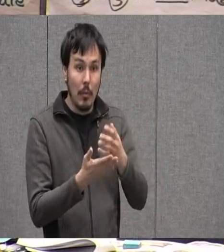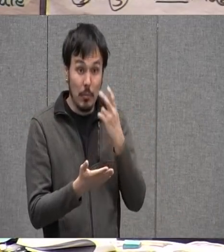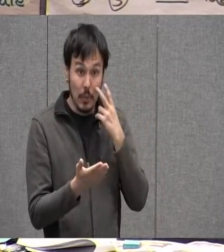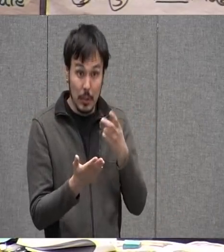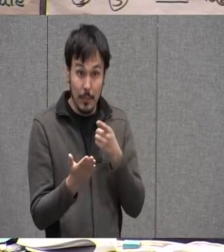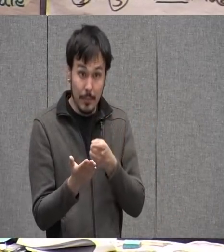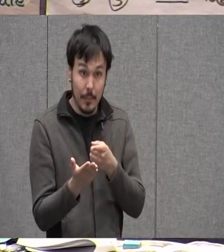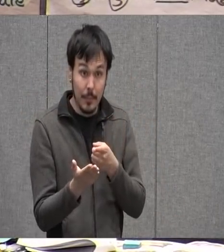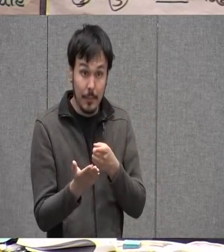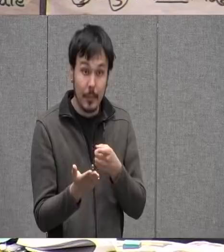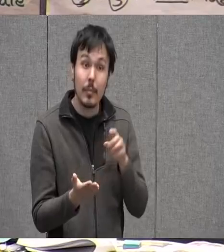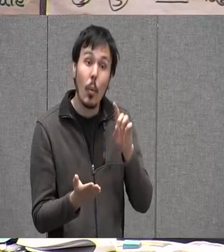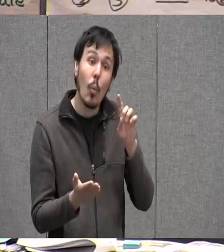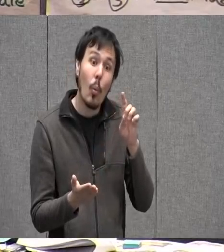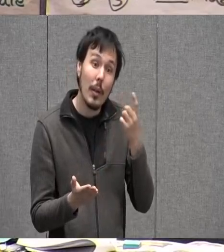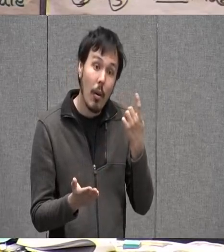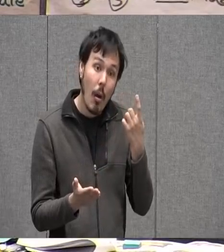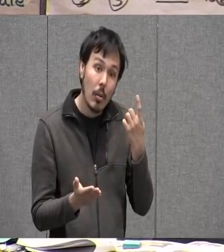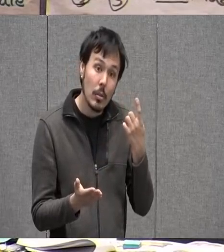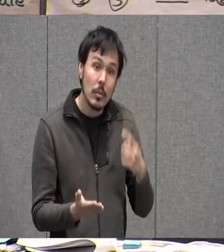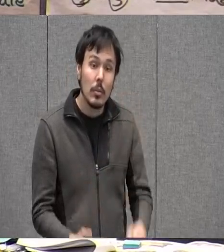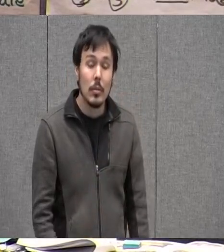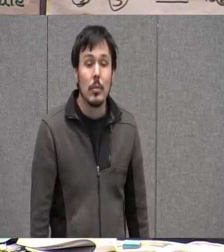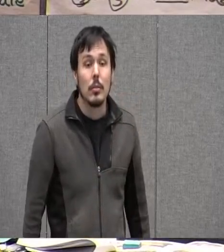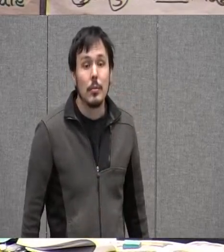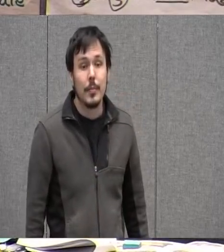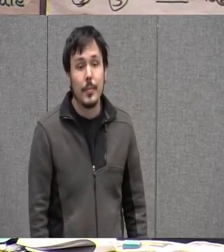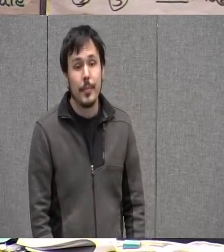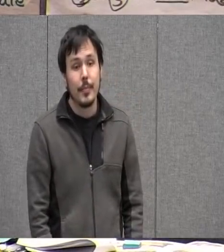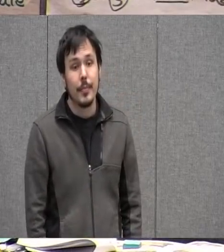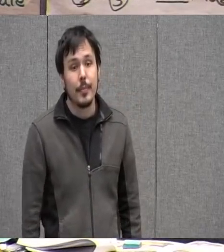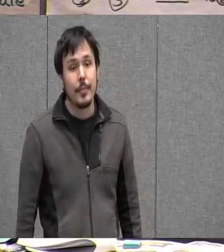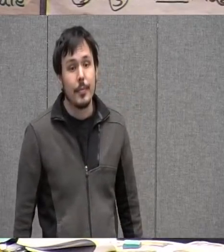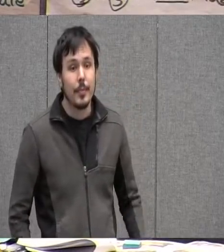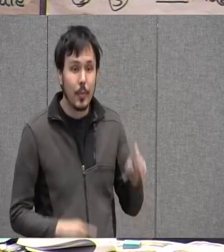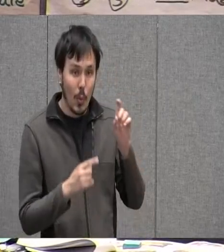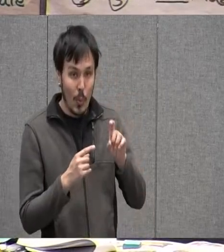One dollar, and we need to multiply our dollar by